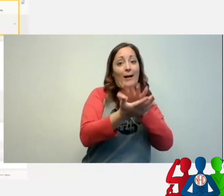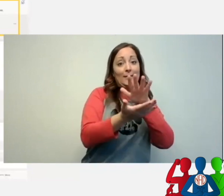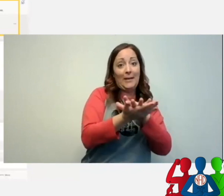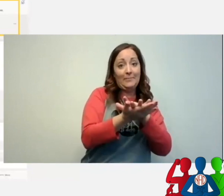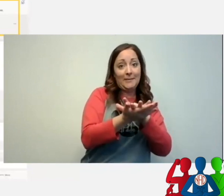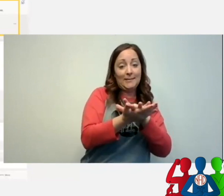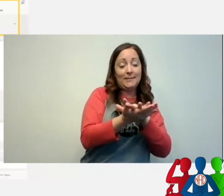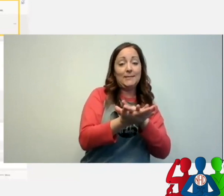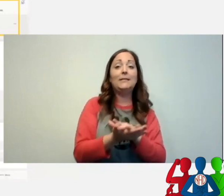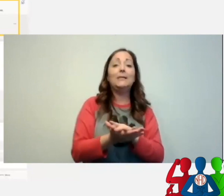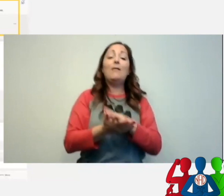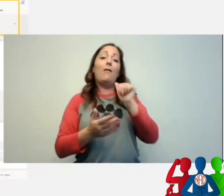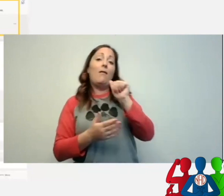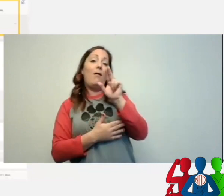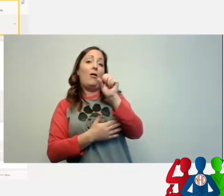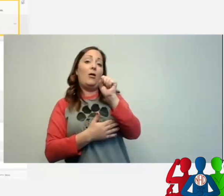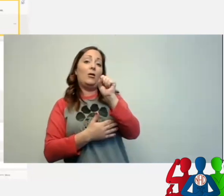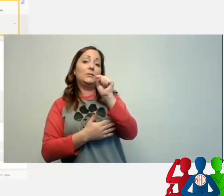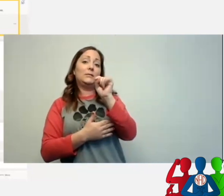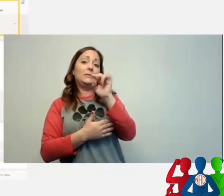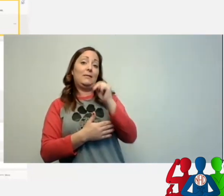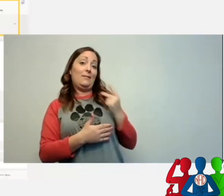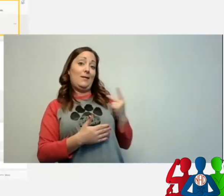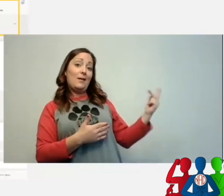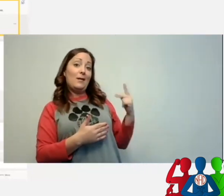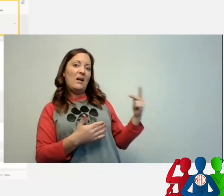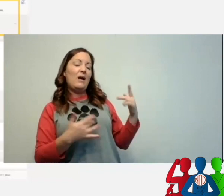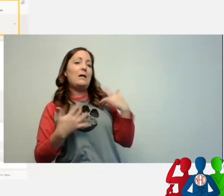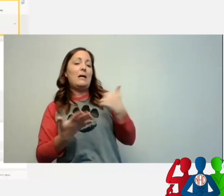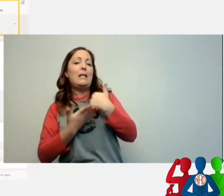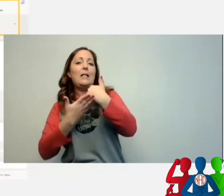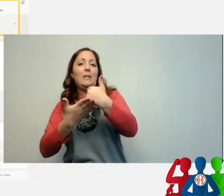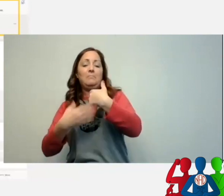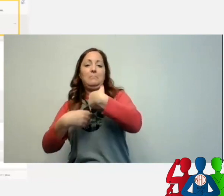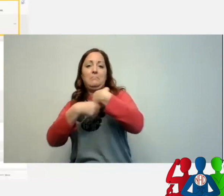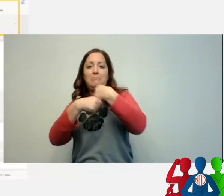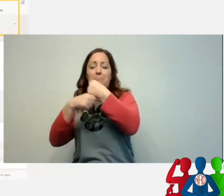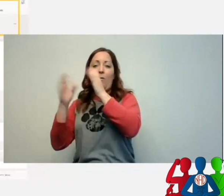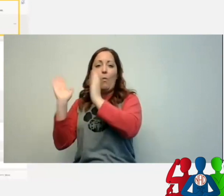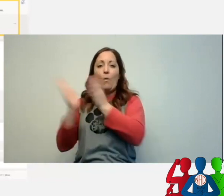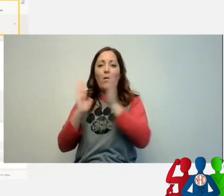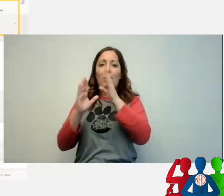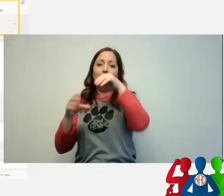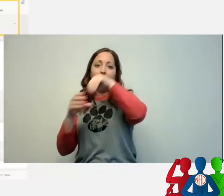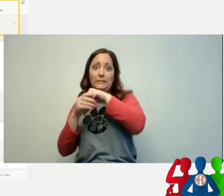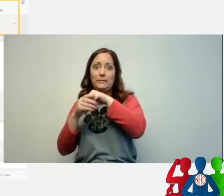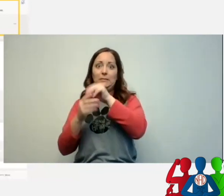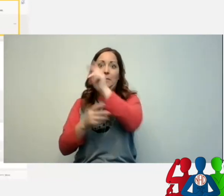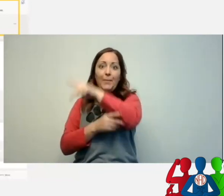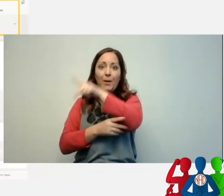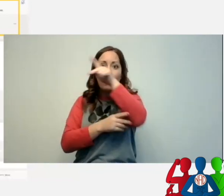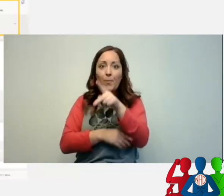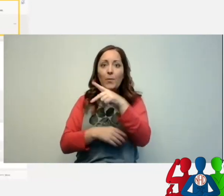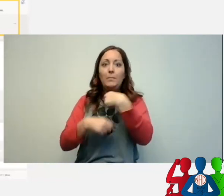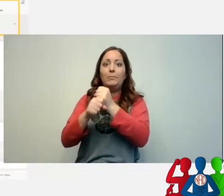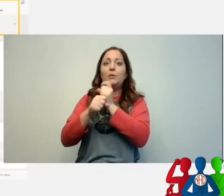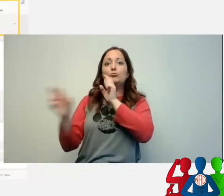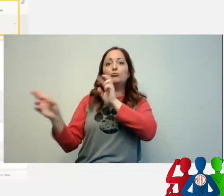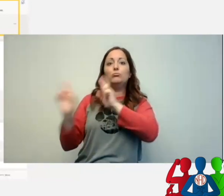and she did that continually to make sure that our academic resources would be kept up.